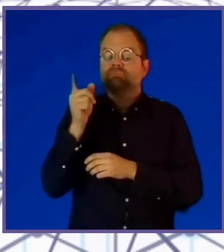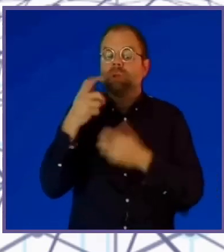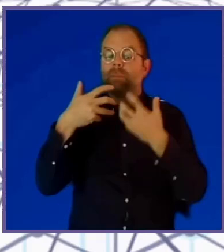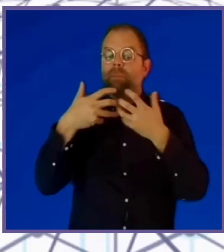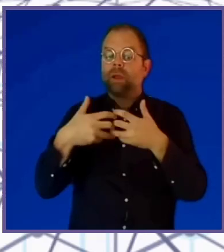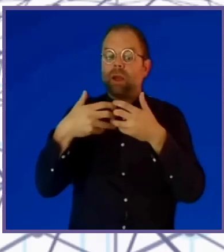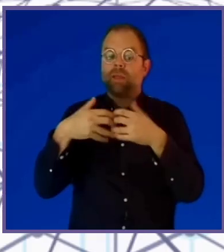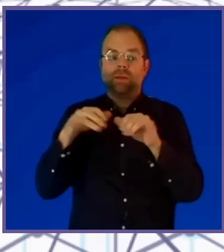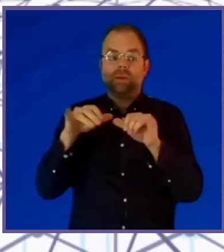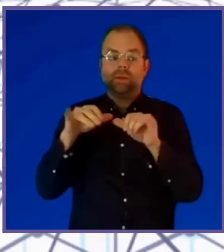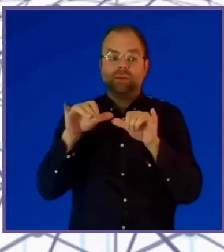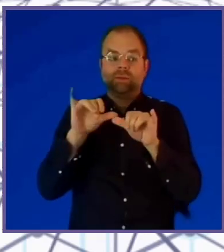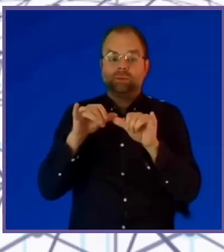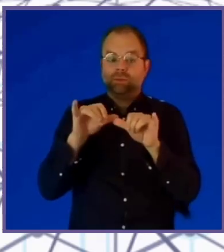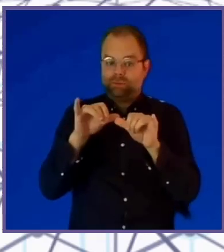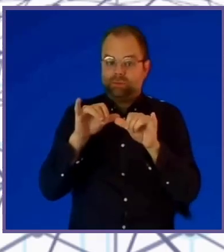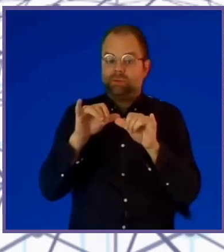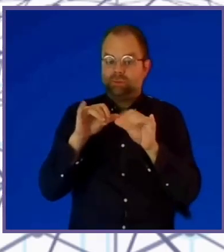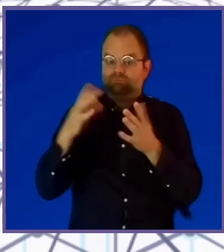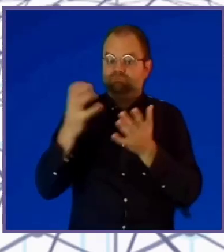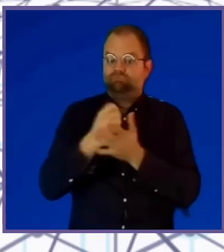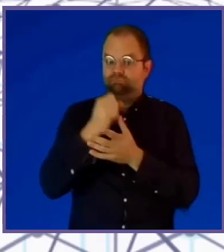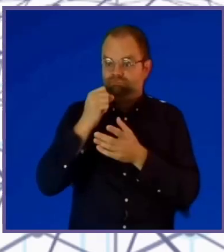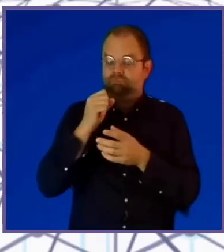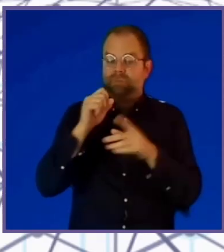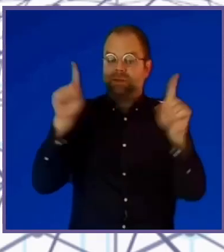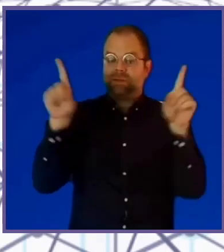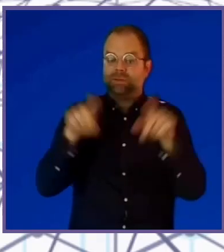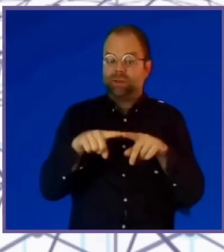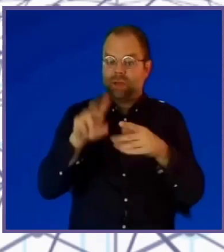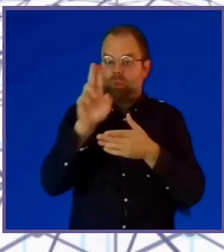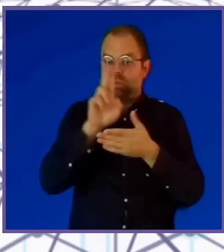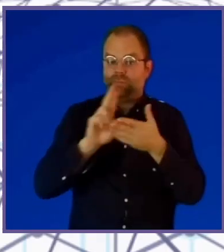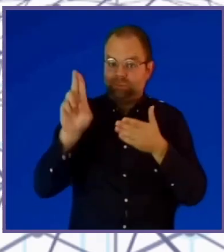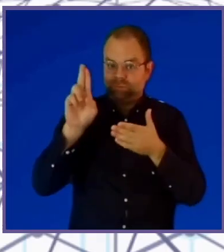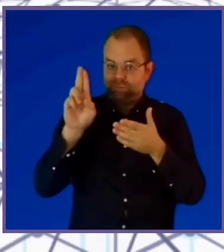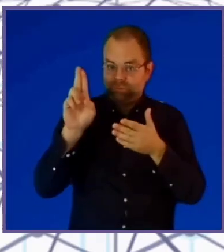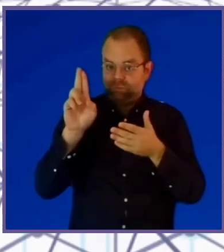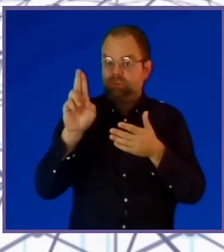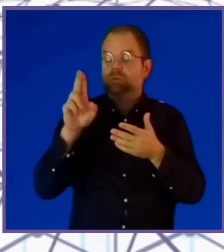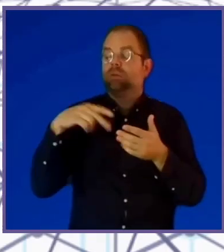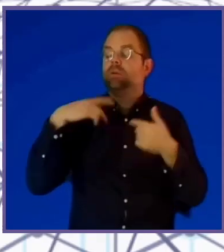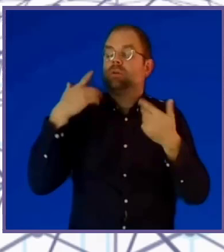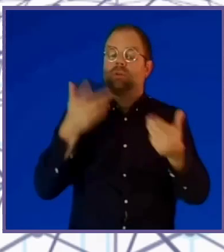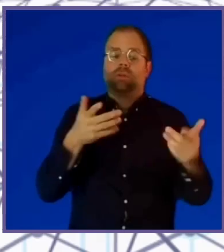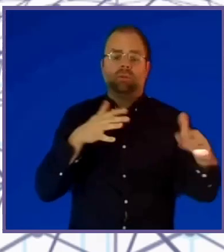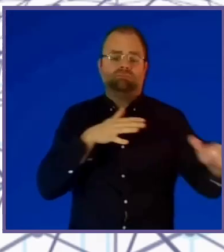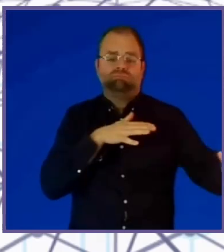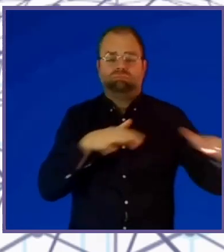I felt this deep call to help reveal Nepal, although I had no clue how to do that.